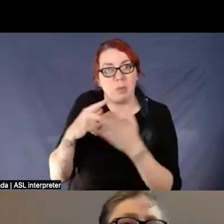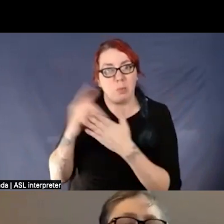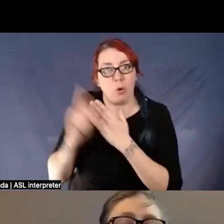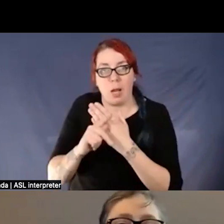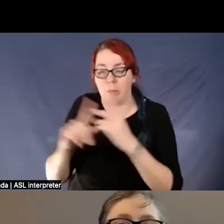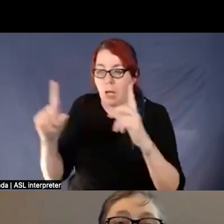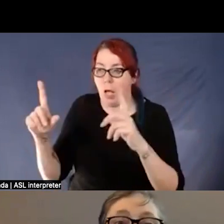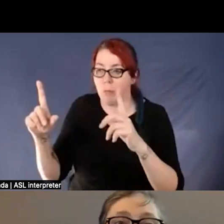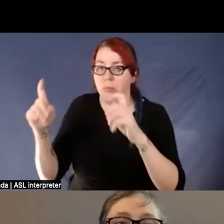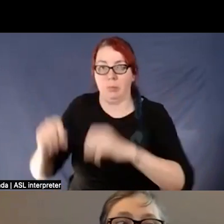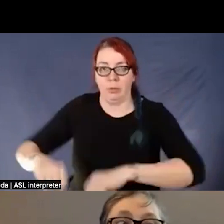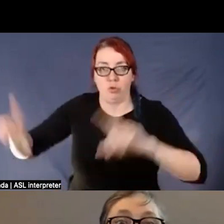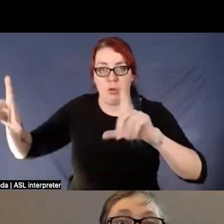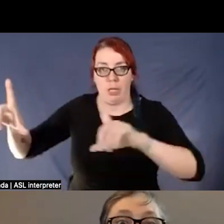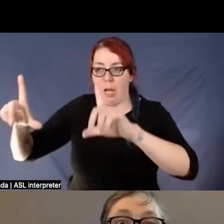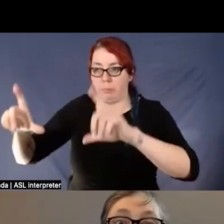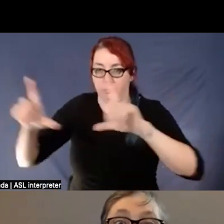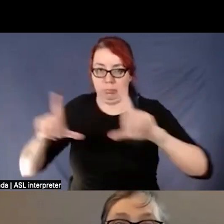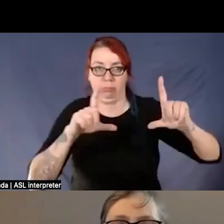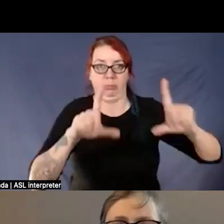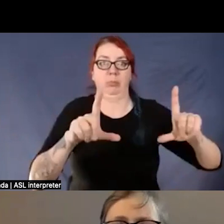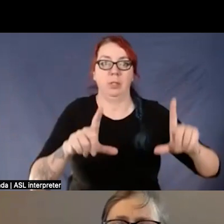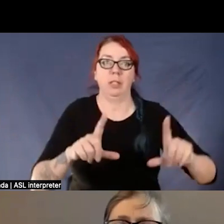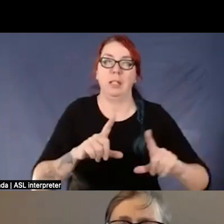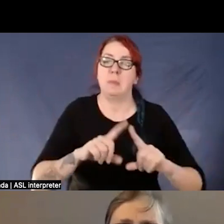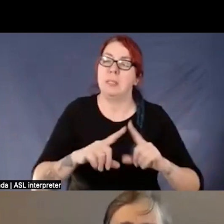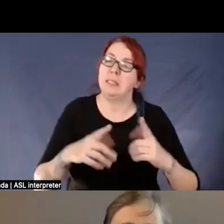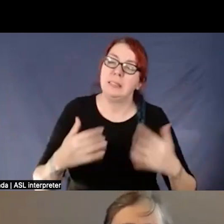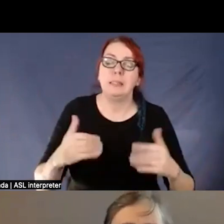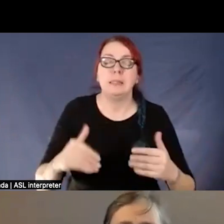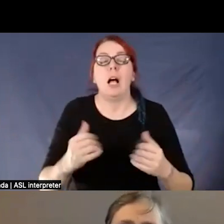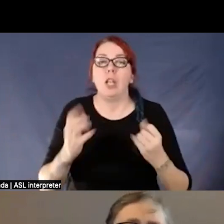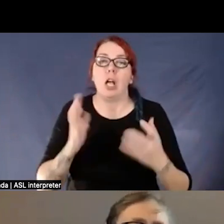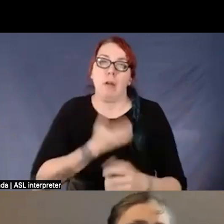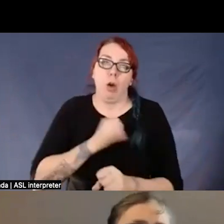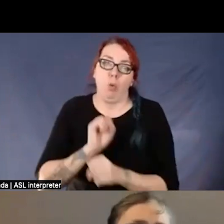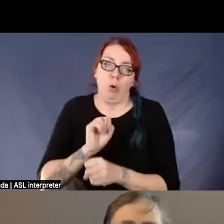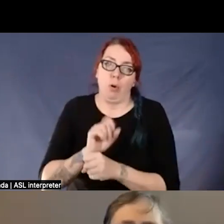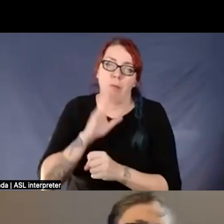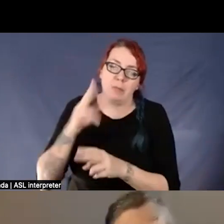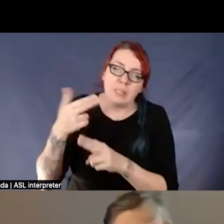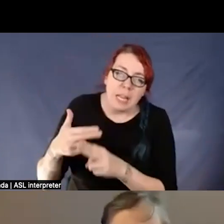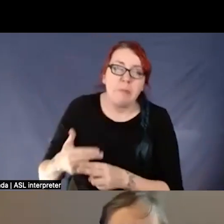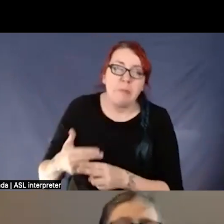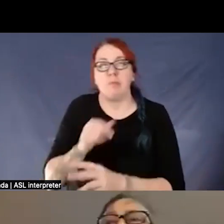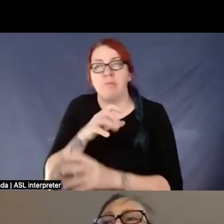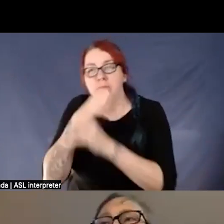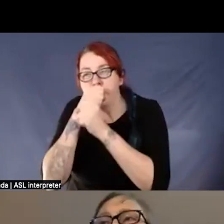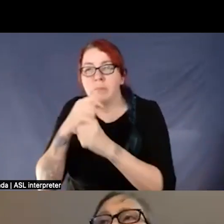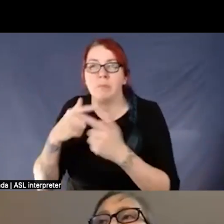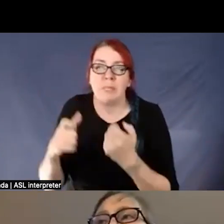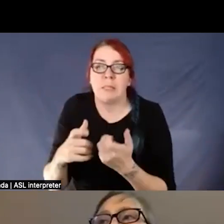of the work is so very specific. So I've tried to pull out some things to show. Effectively,